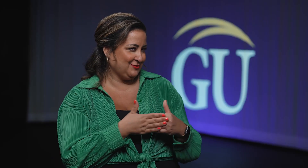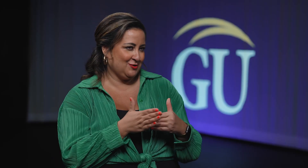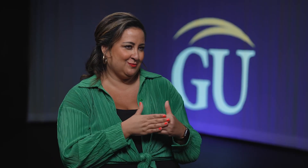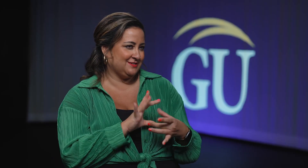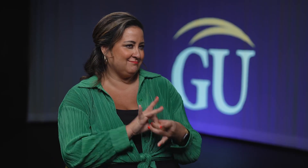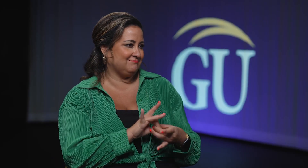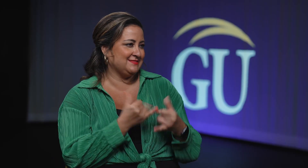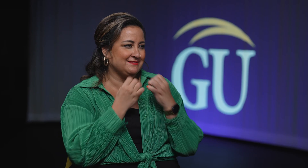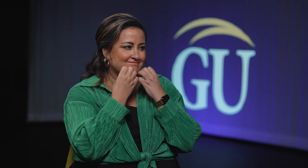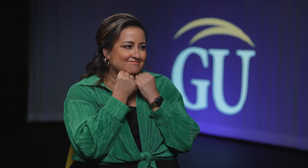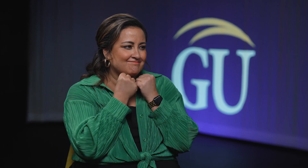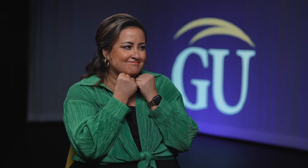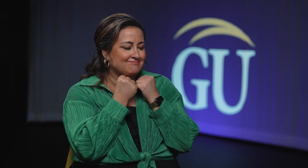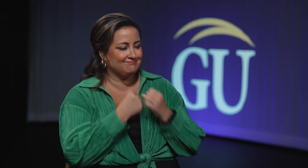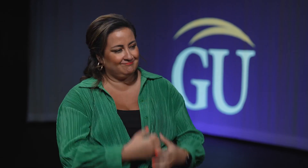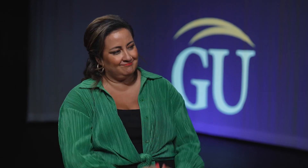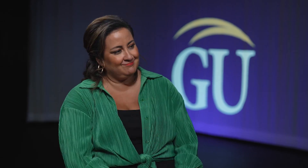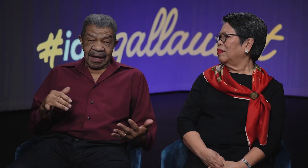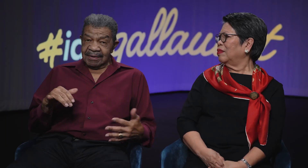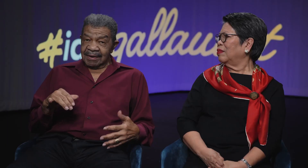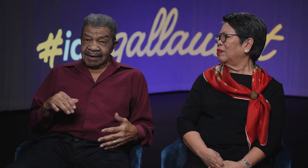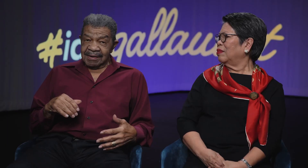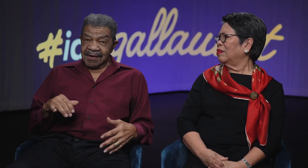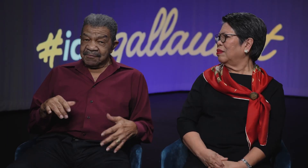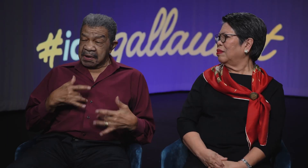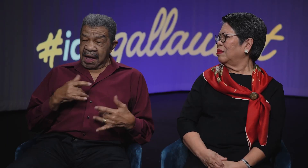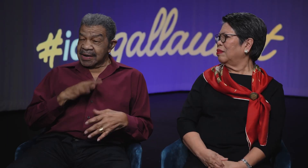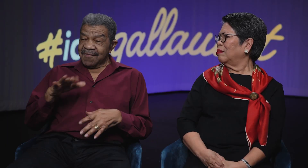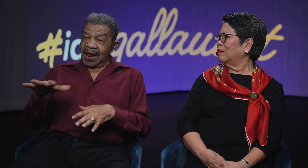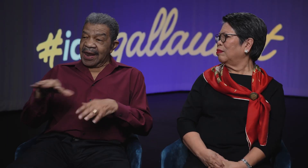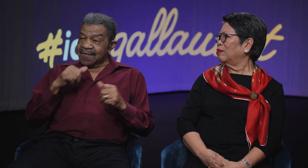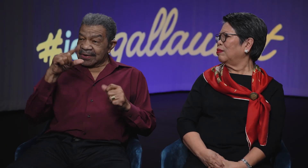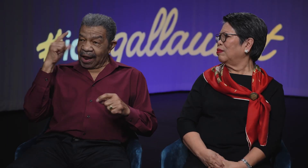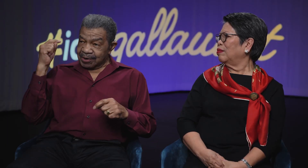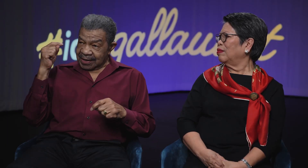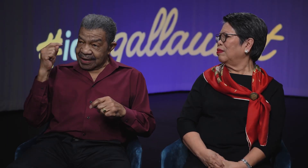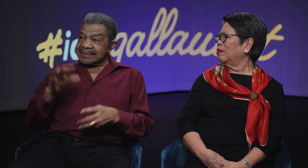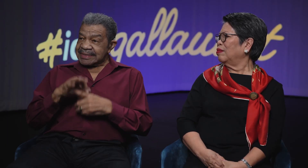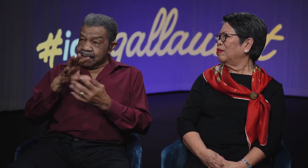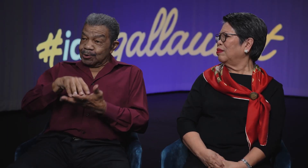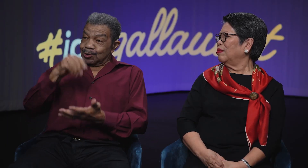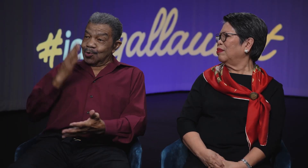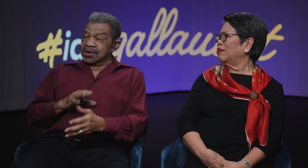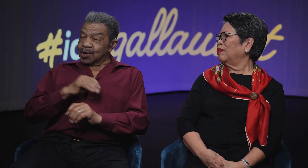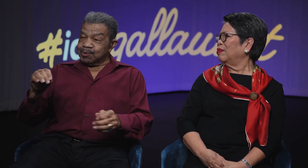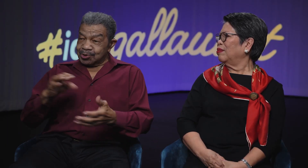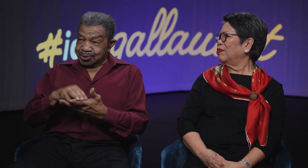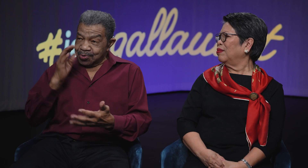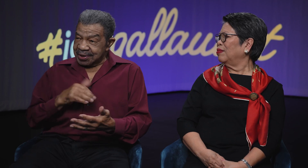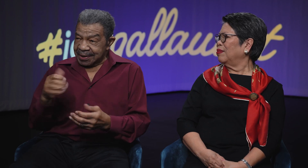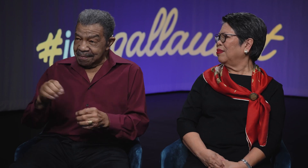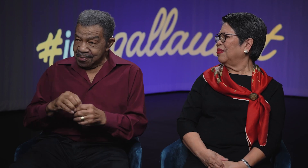You felt close and cherished it. I feel like I never left Gallaudet, I just wasn't a student anymore.